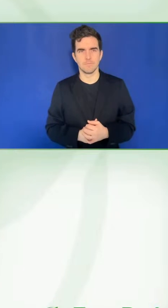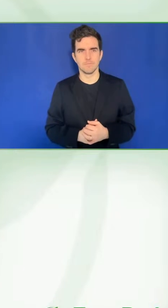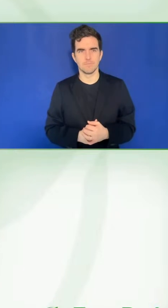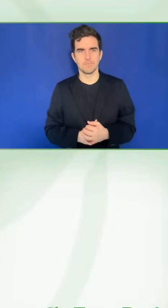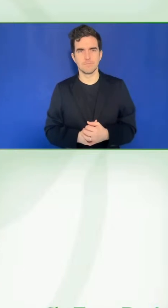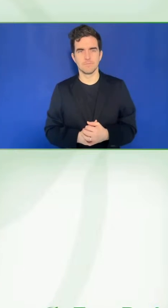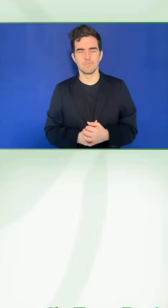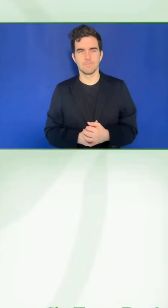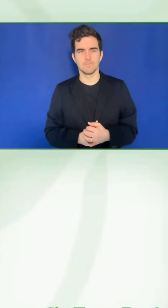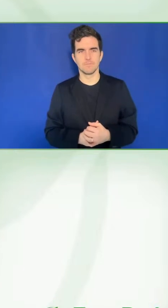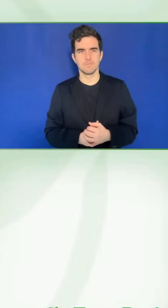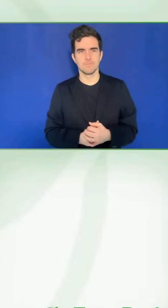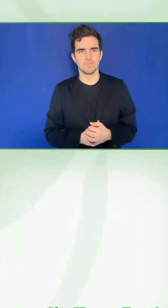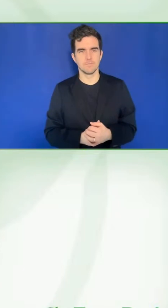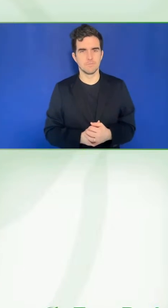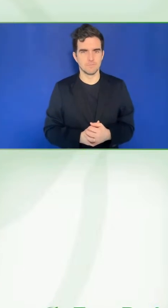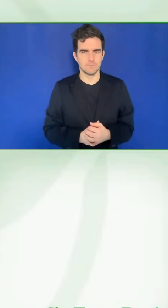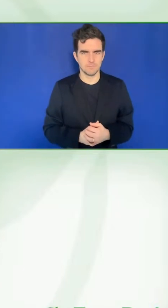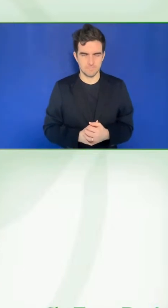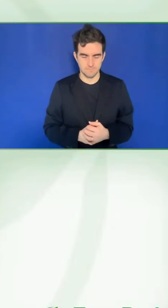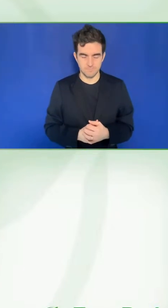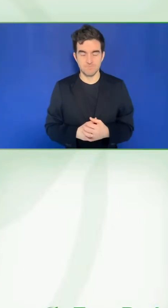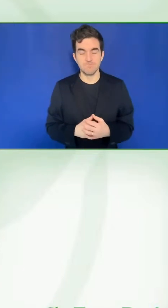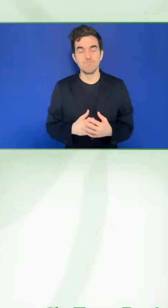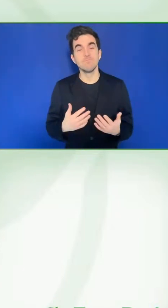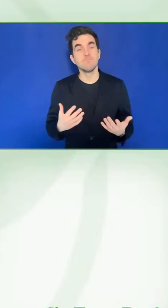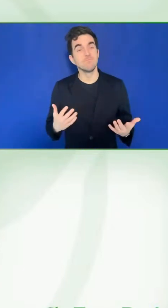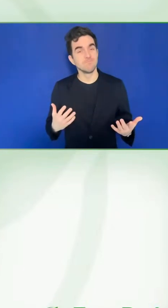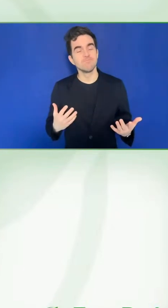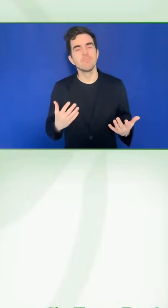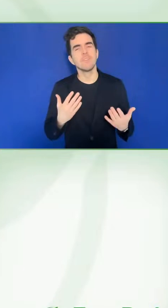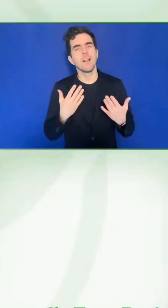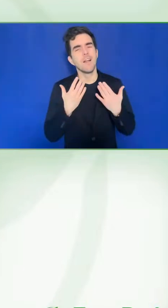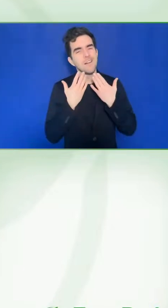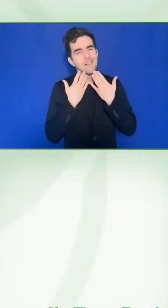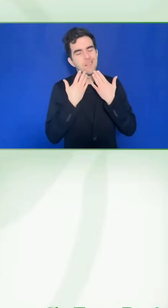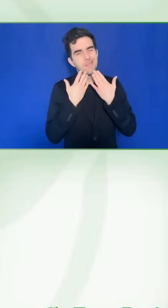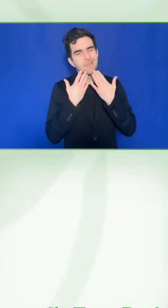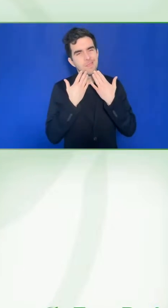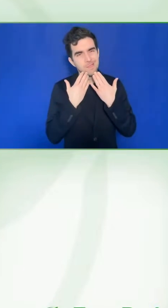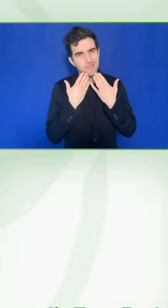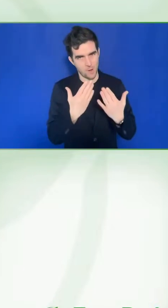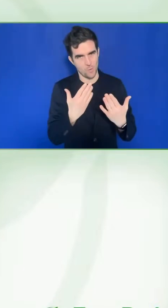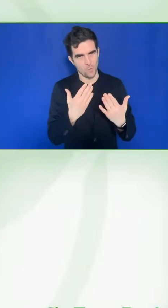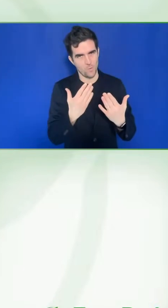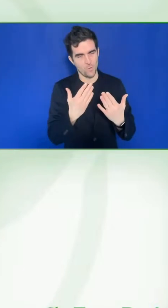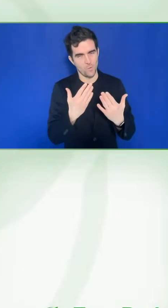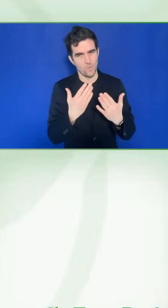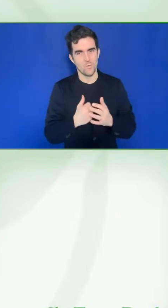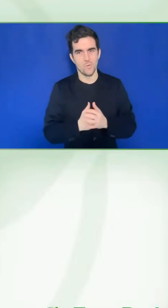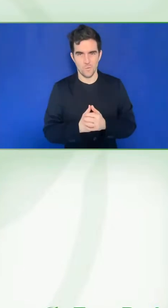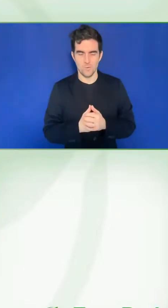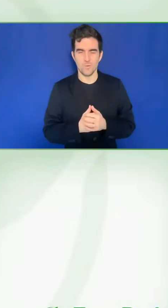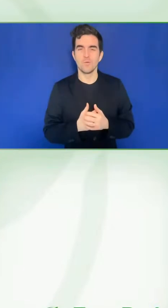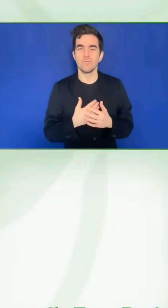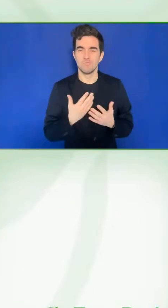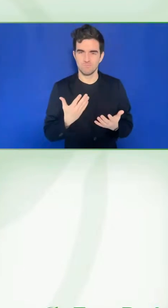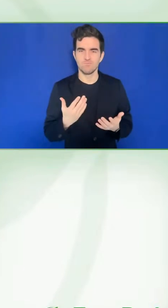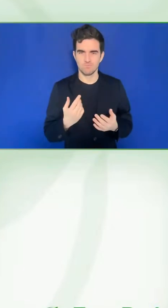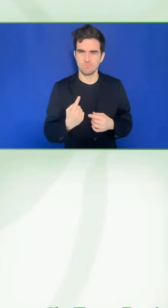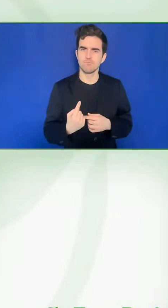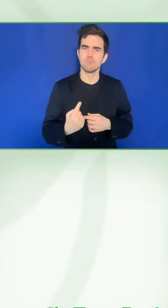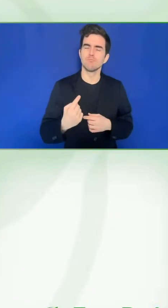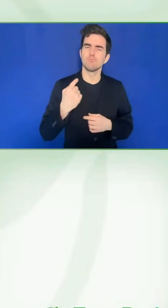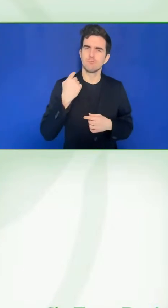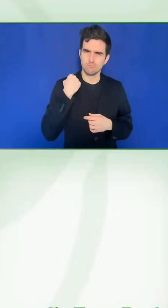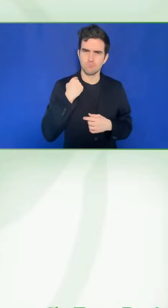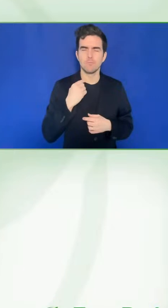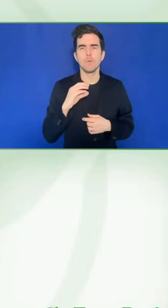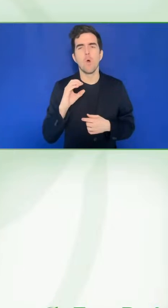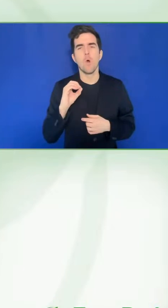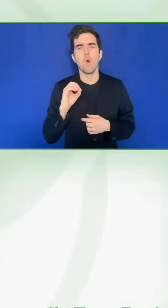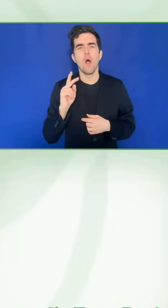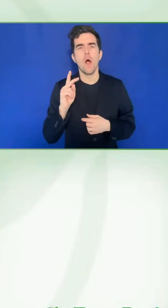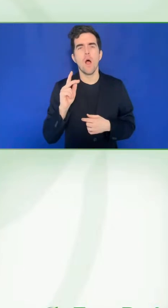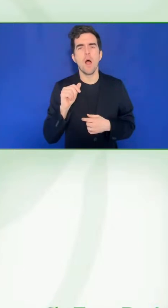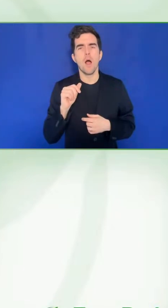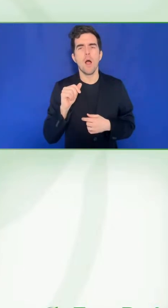Namely, we've organised performances with artists with disabilities in places like the